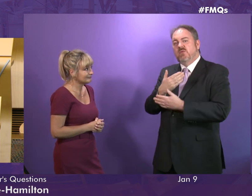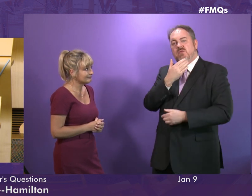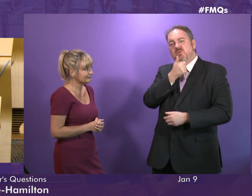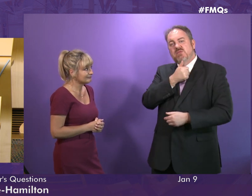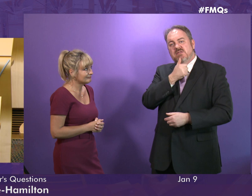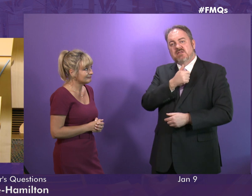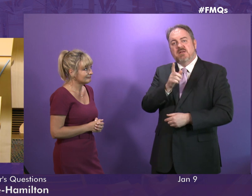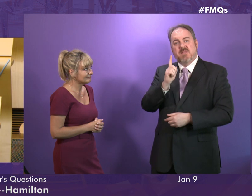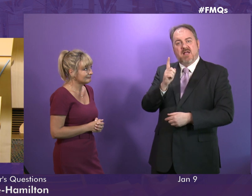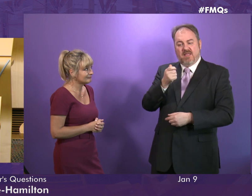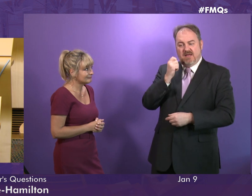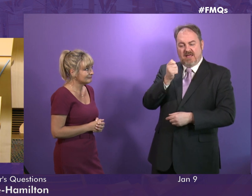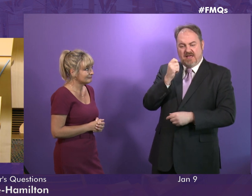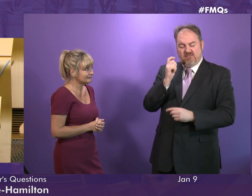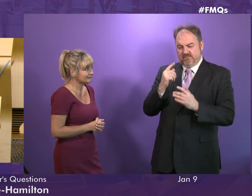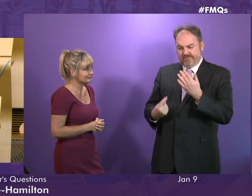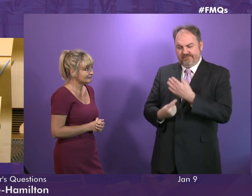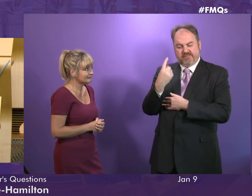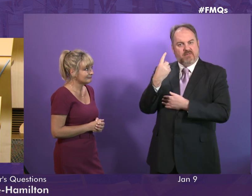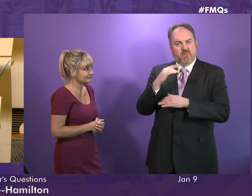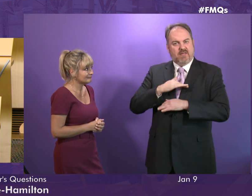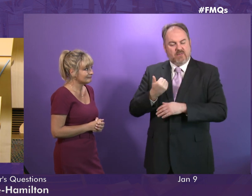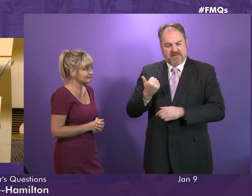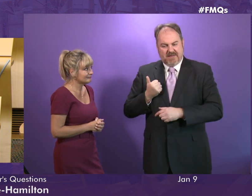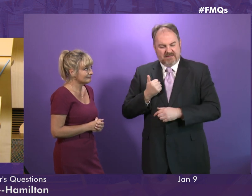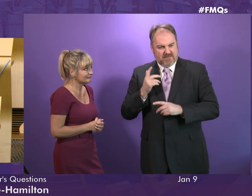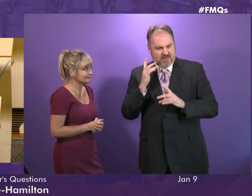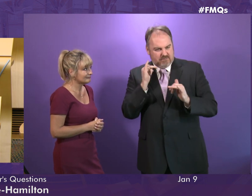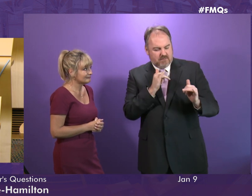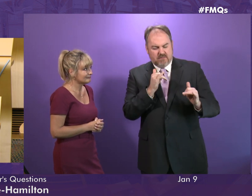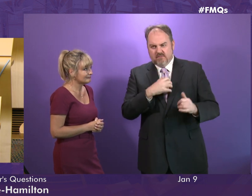visit by the Care Inspectorate found serious concerns about staff competence, the distribution